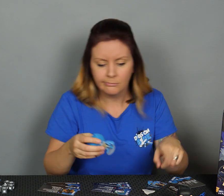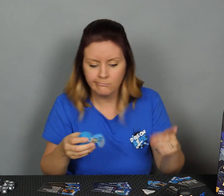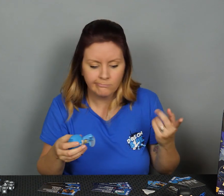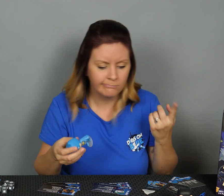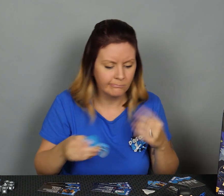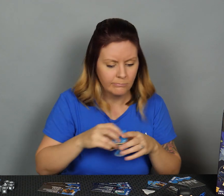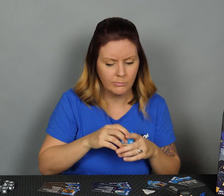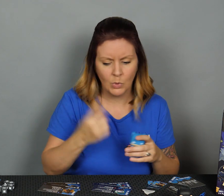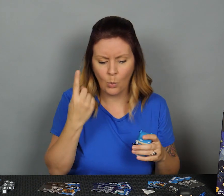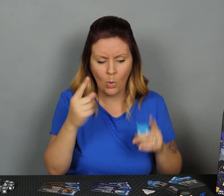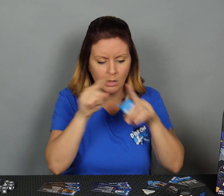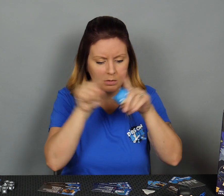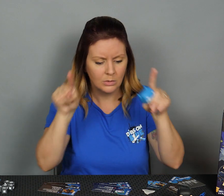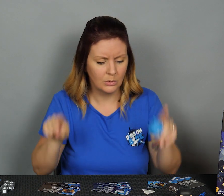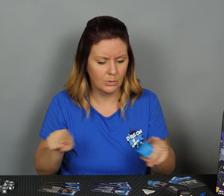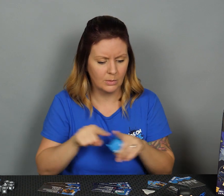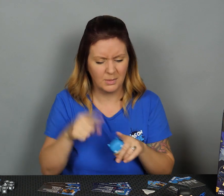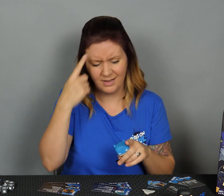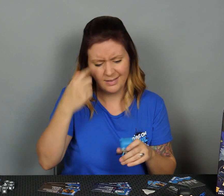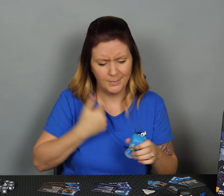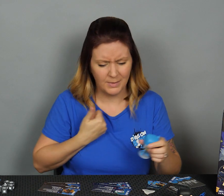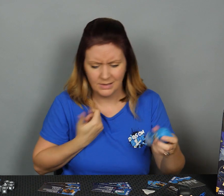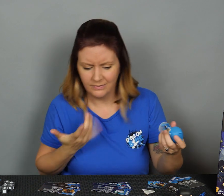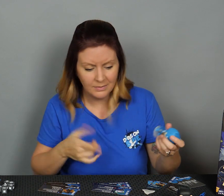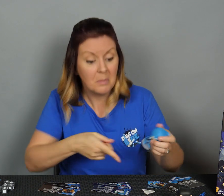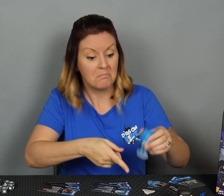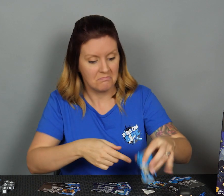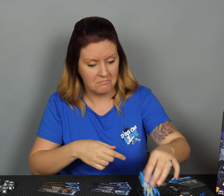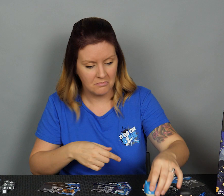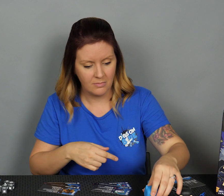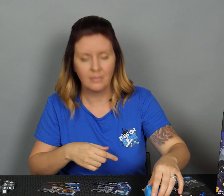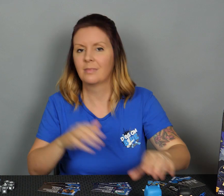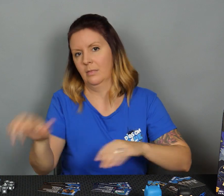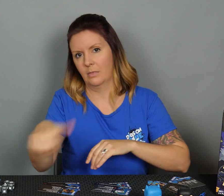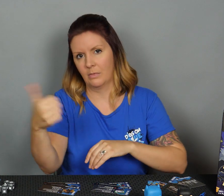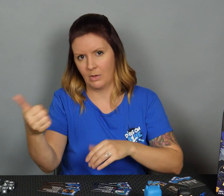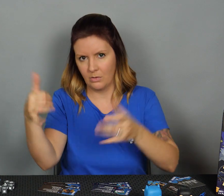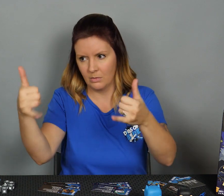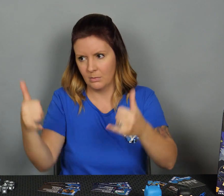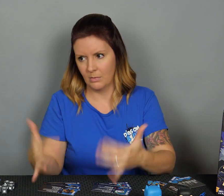area.